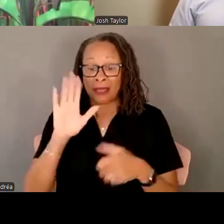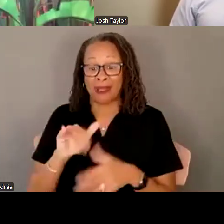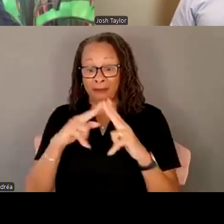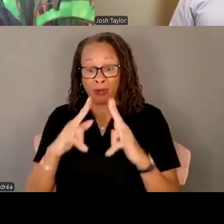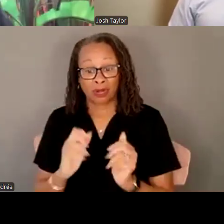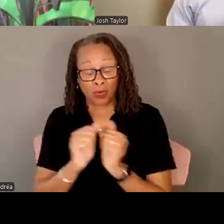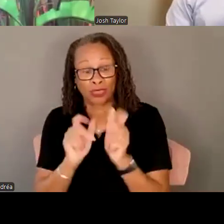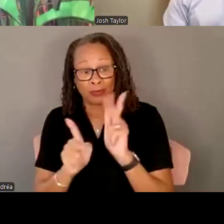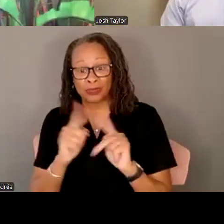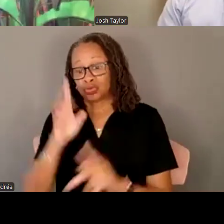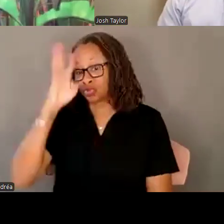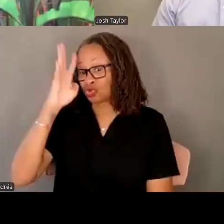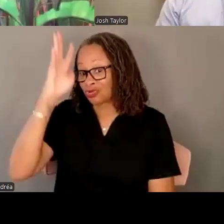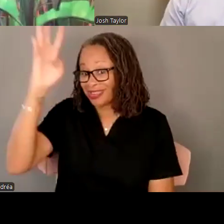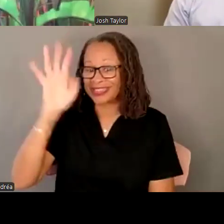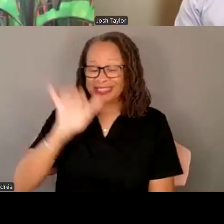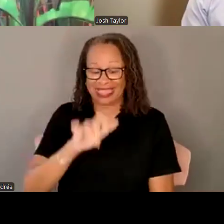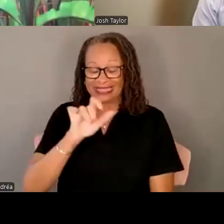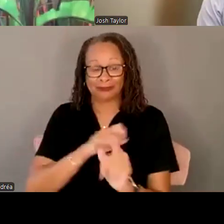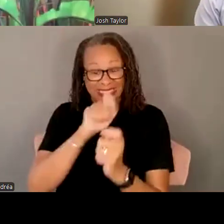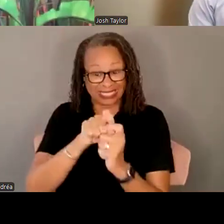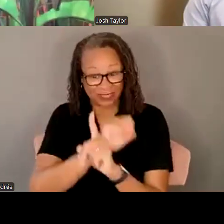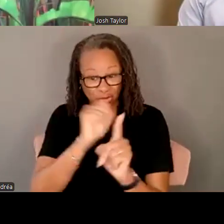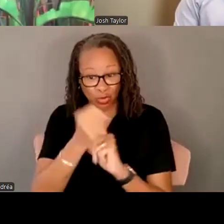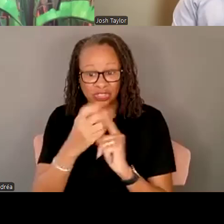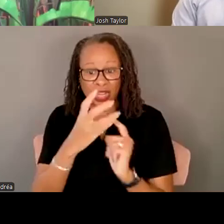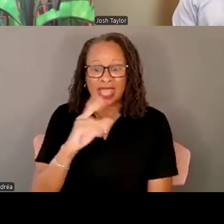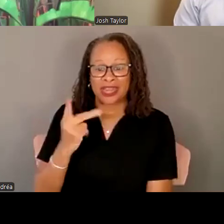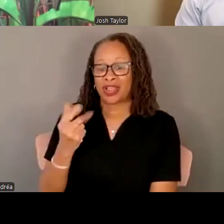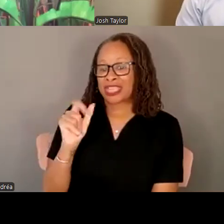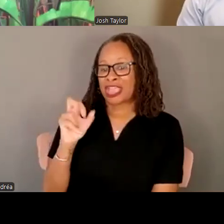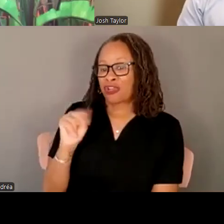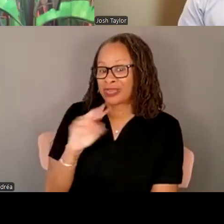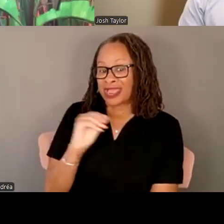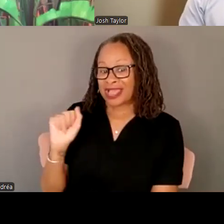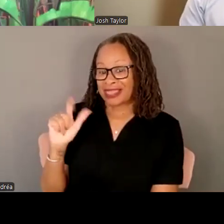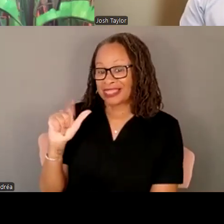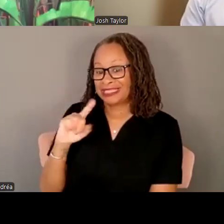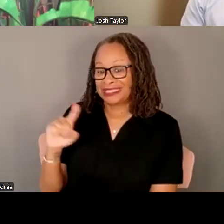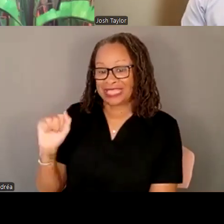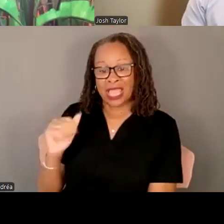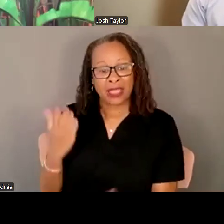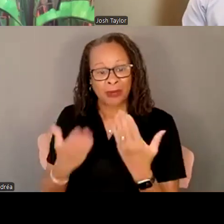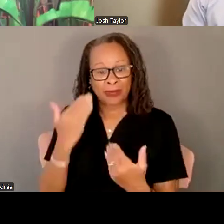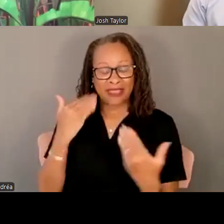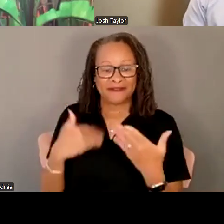to create these kind of positions. And I know Karen and Aliza, you probably have some thoughts about this as well.